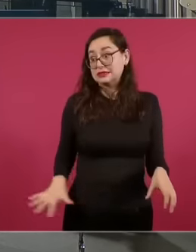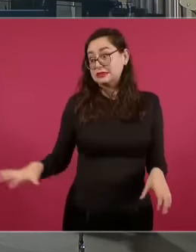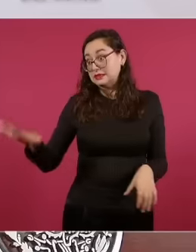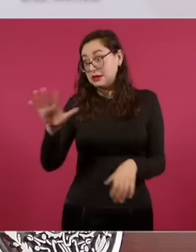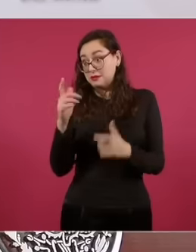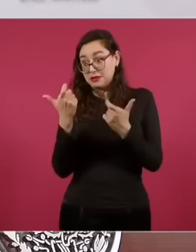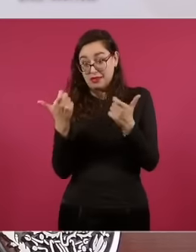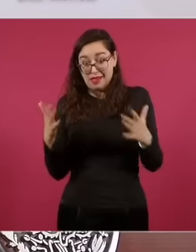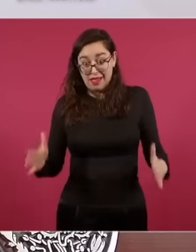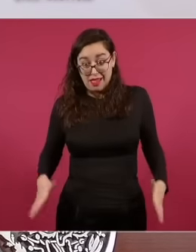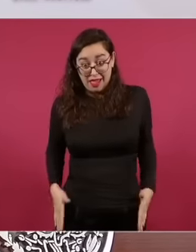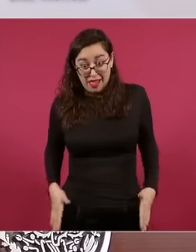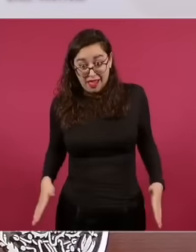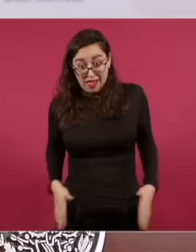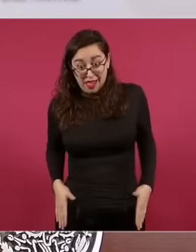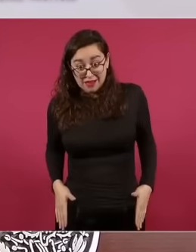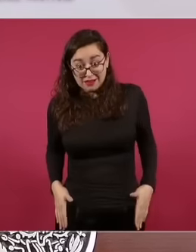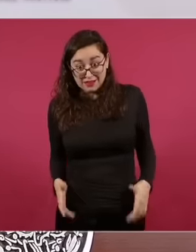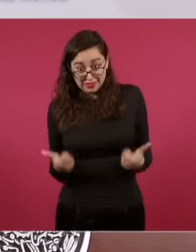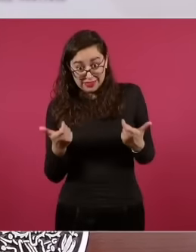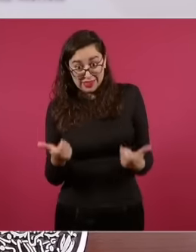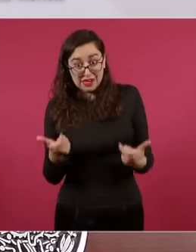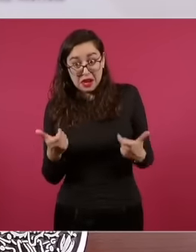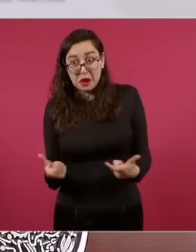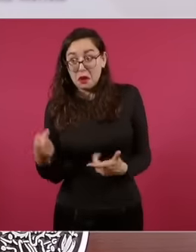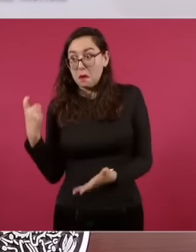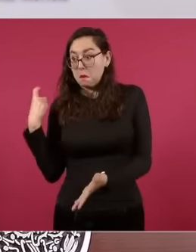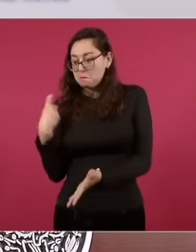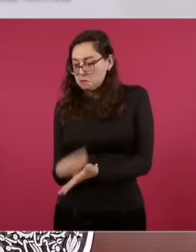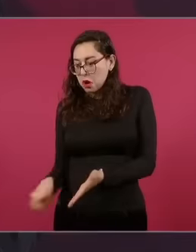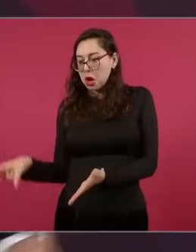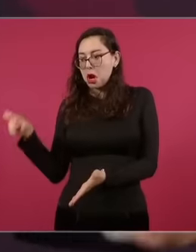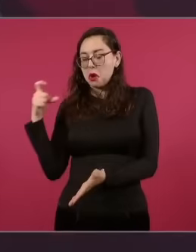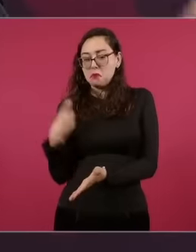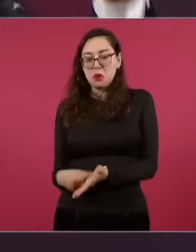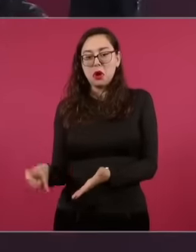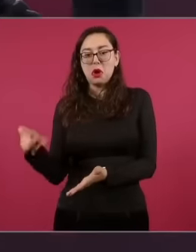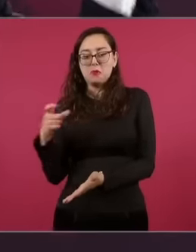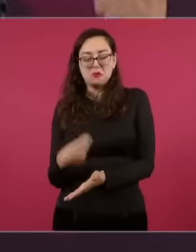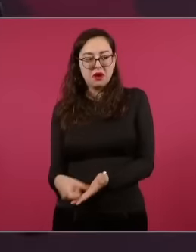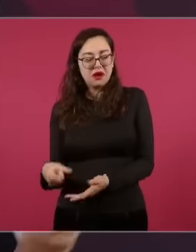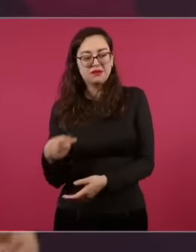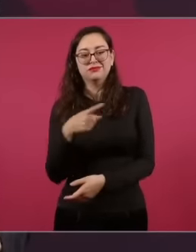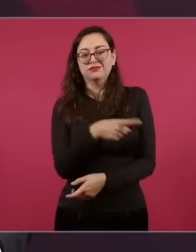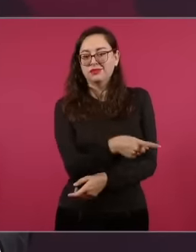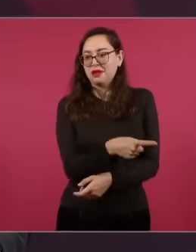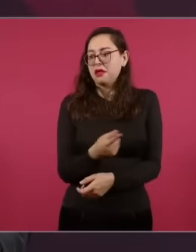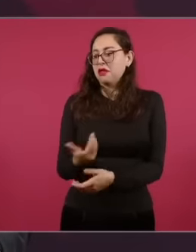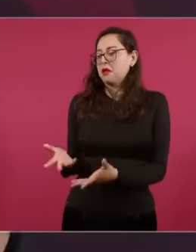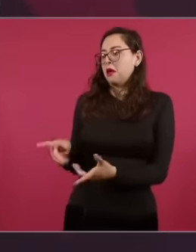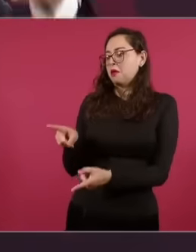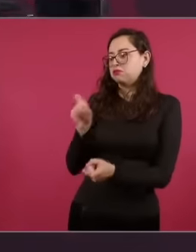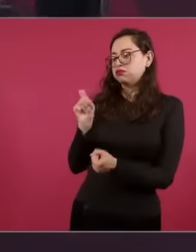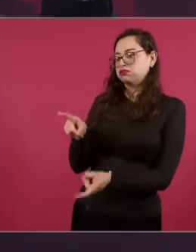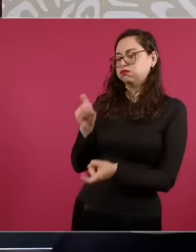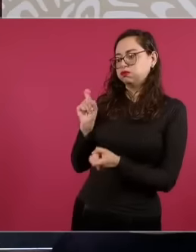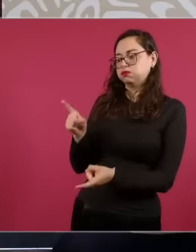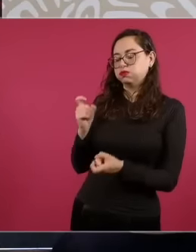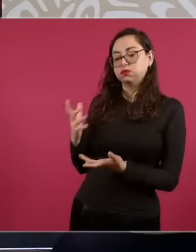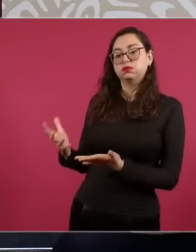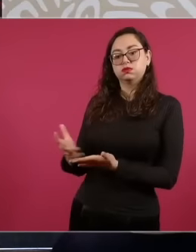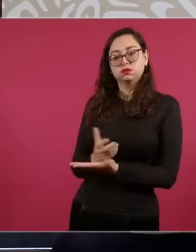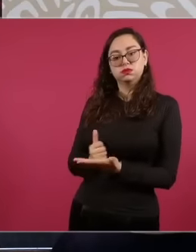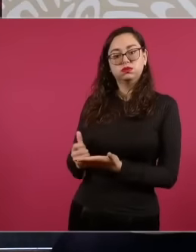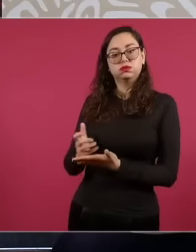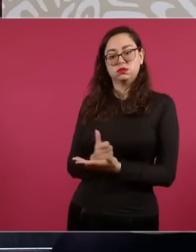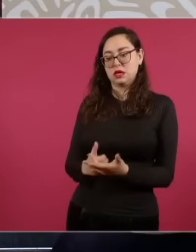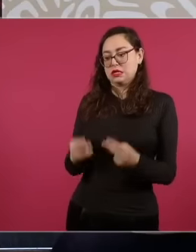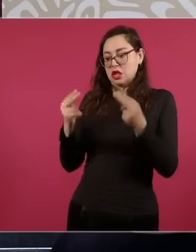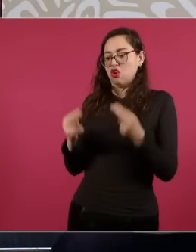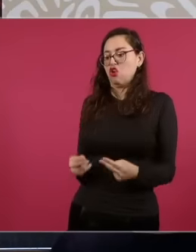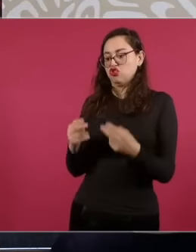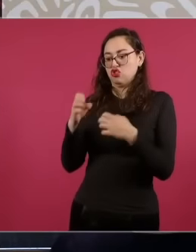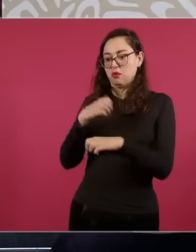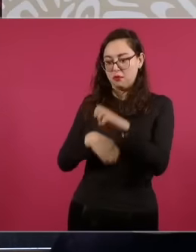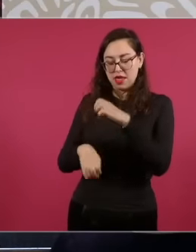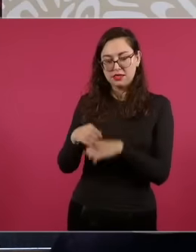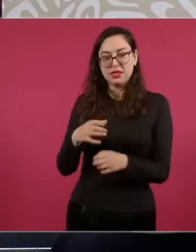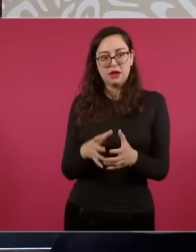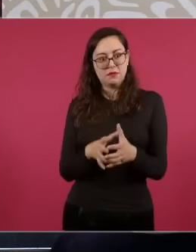the capacity to consume, they will trade benefits industry benefits well